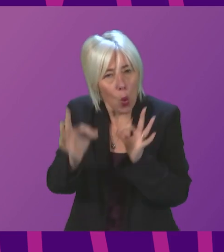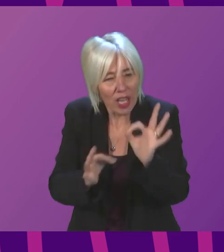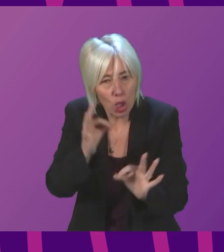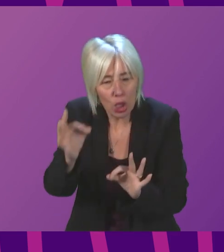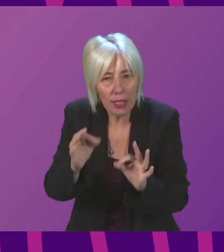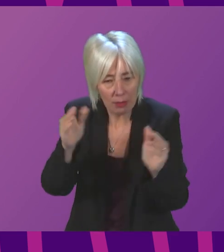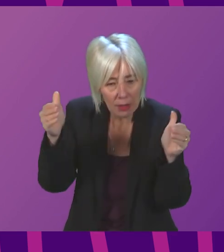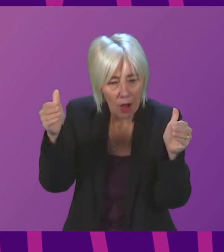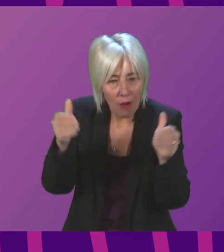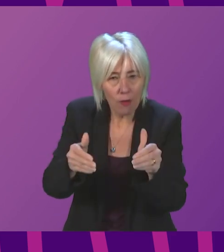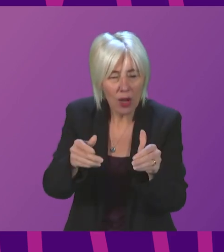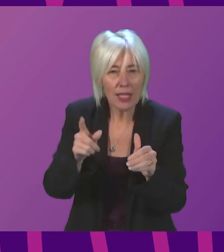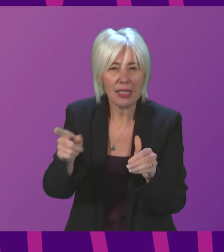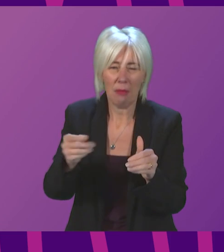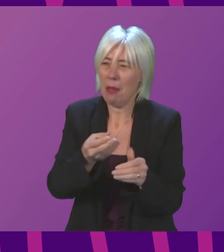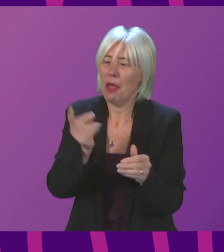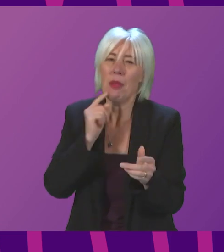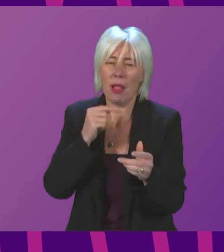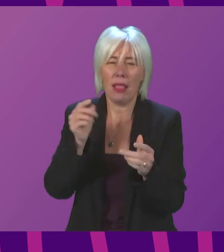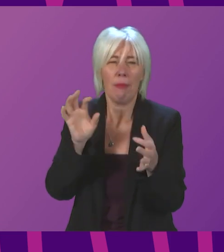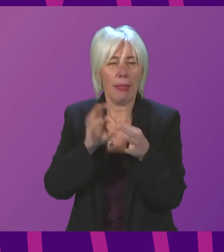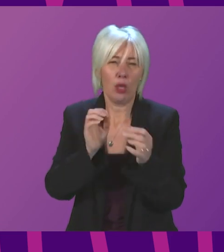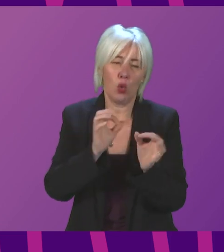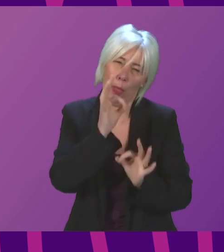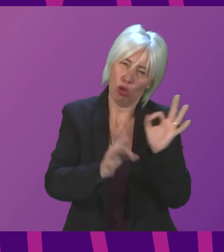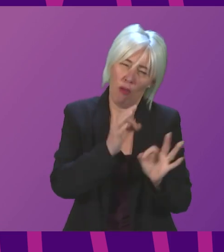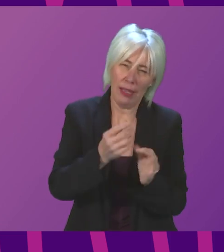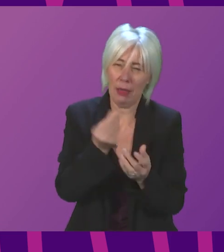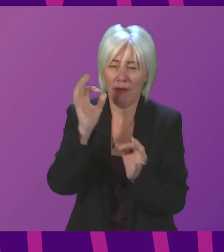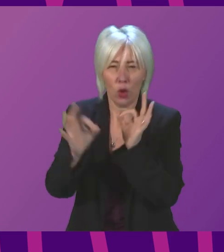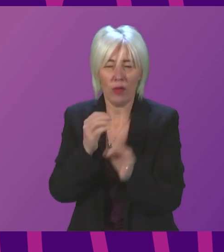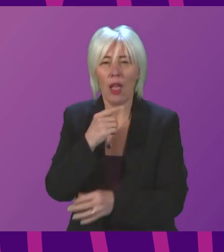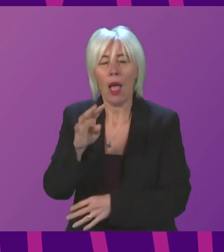focus of much of the commentary on the survey are being asked of 14, 15 and 16-year-olds.